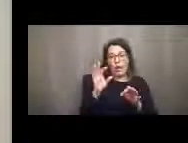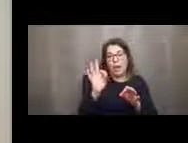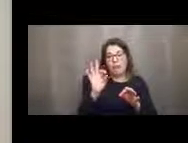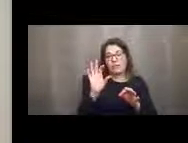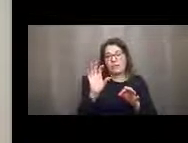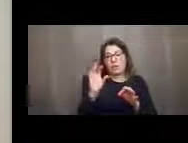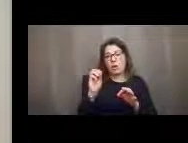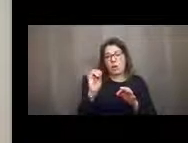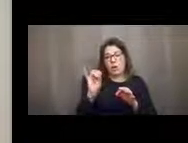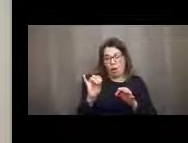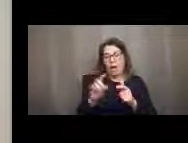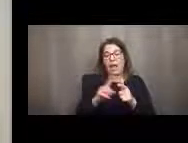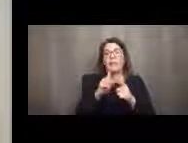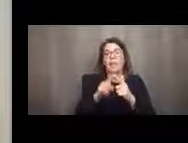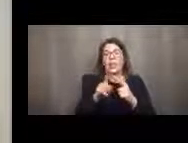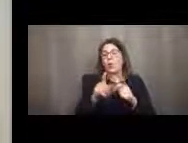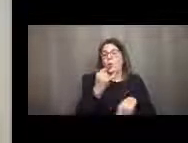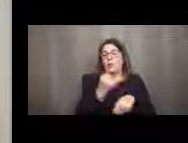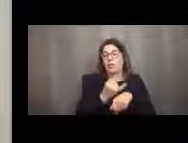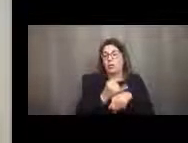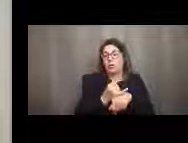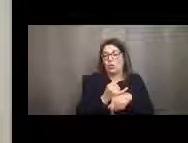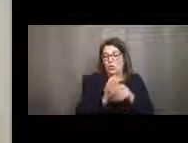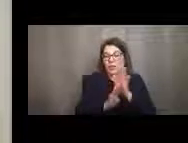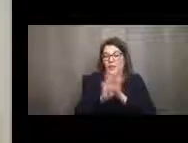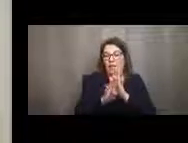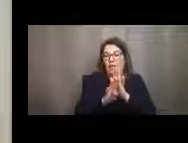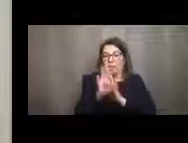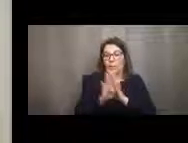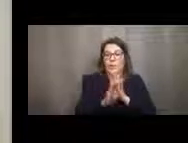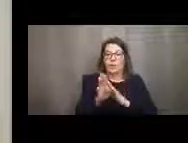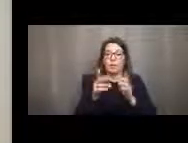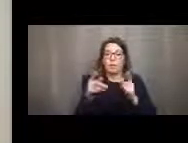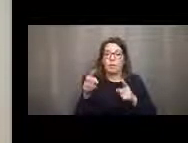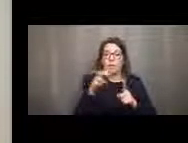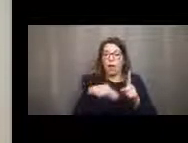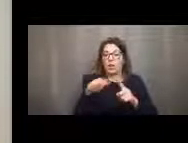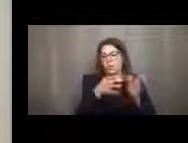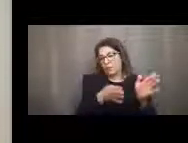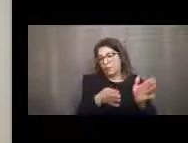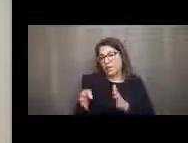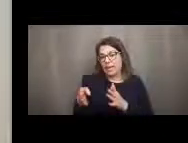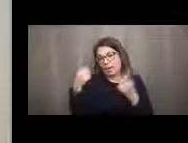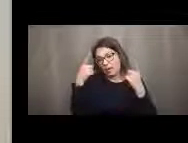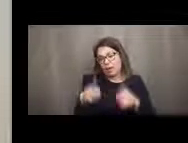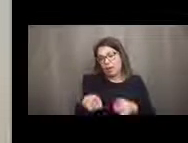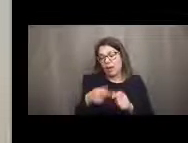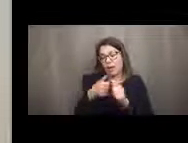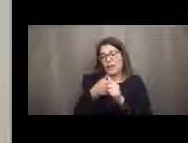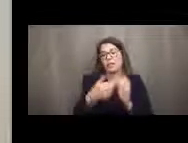and then your Institution would develop the management plan, monitor Investigator compliance, and report the information to NIH.